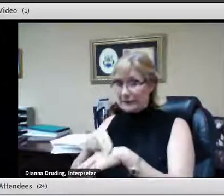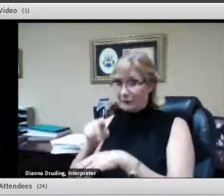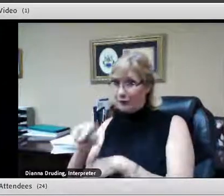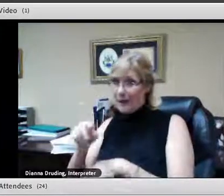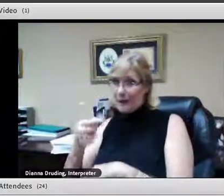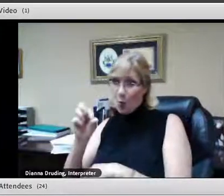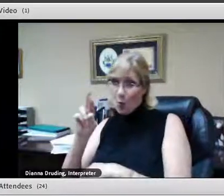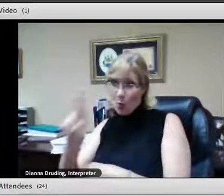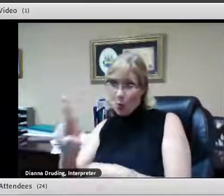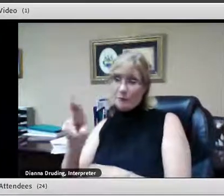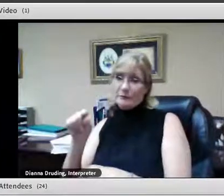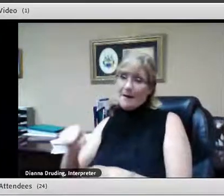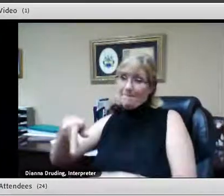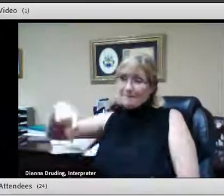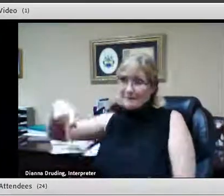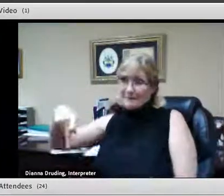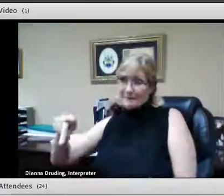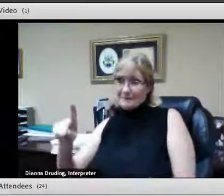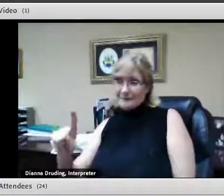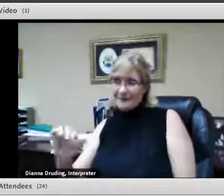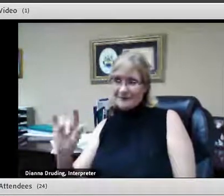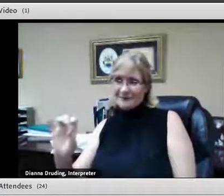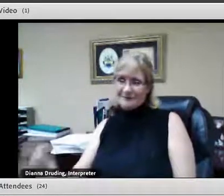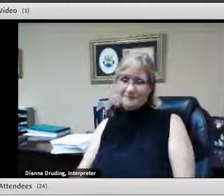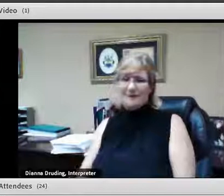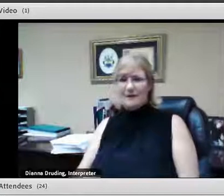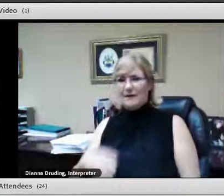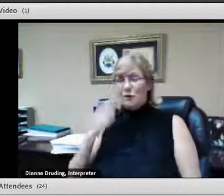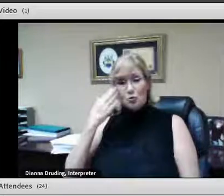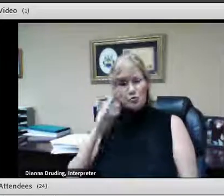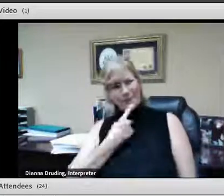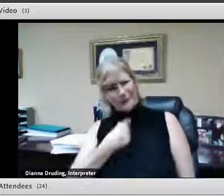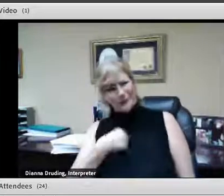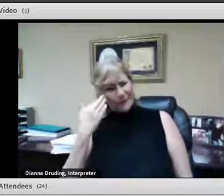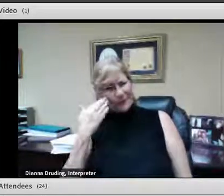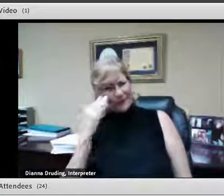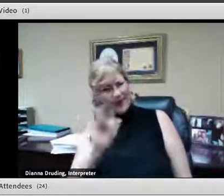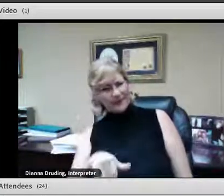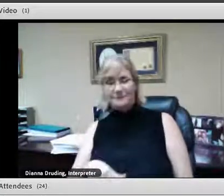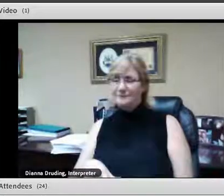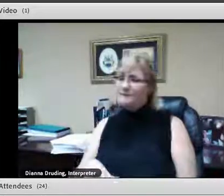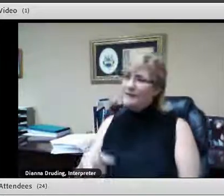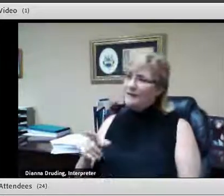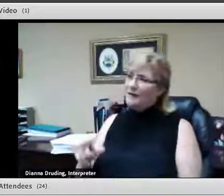you know that from memory. You probably did. Ryan: I actually probably remember it. All right, the other one is similar, but different.